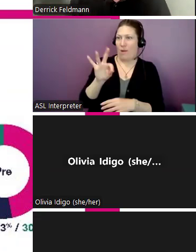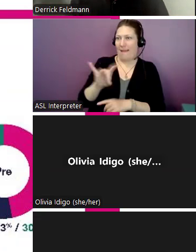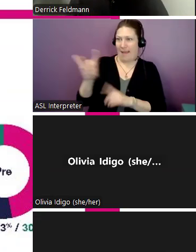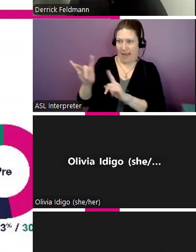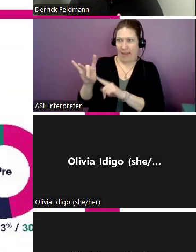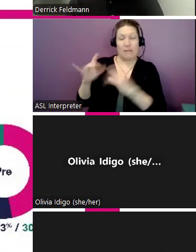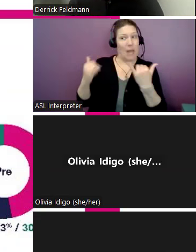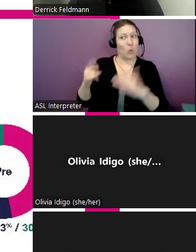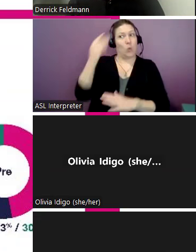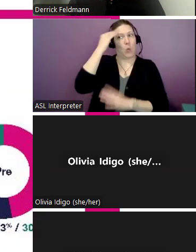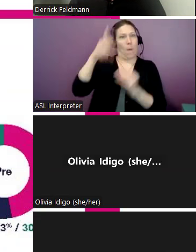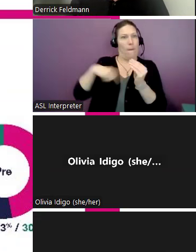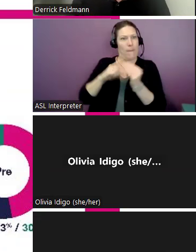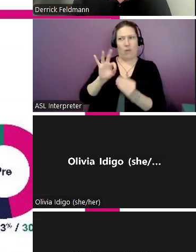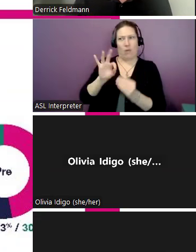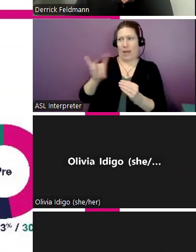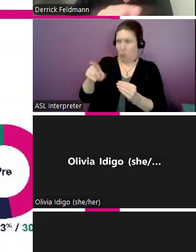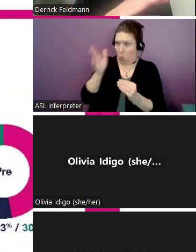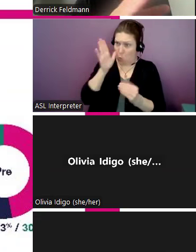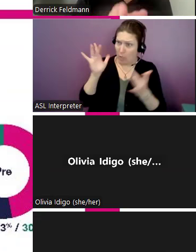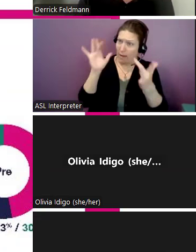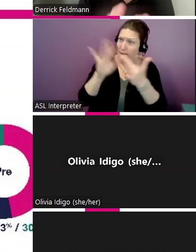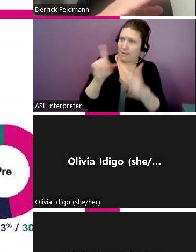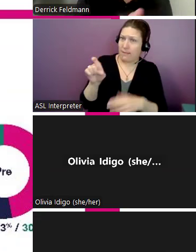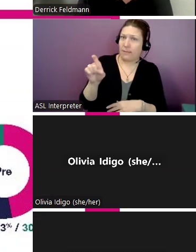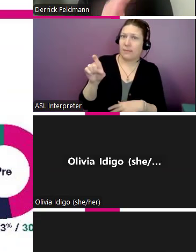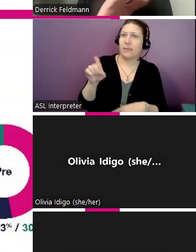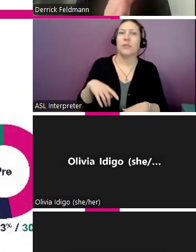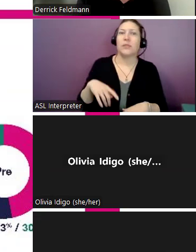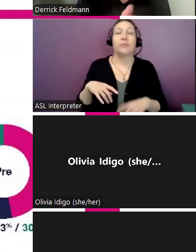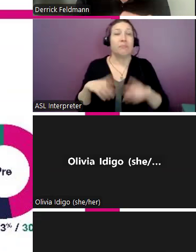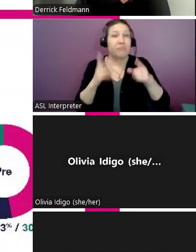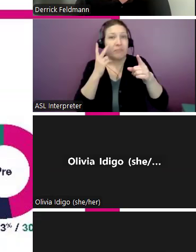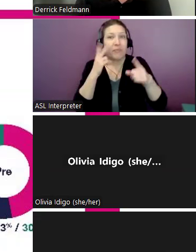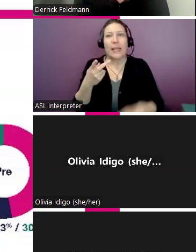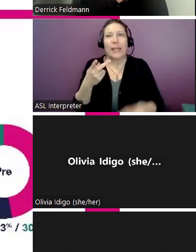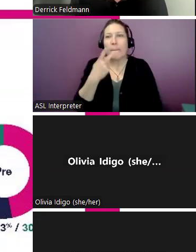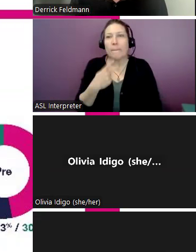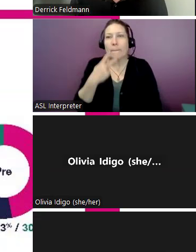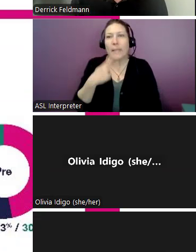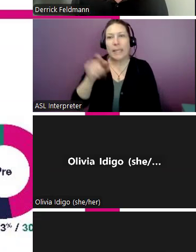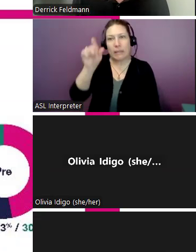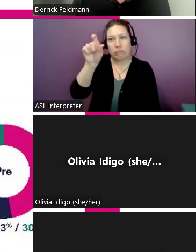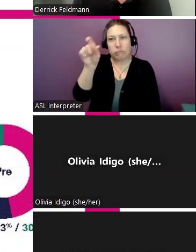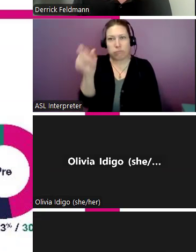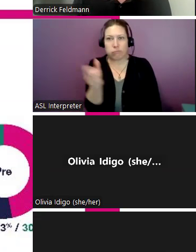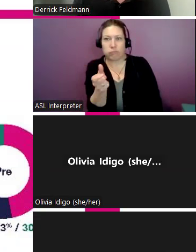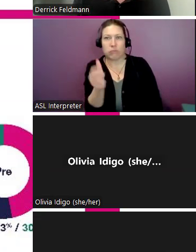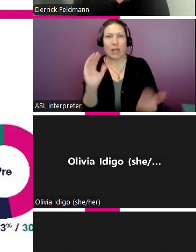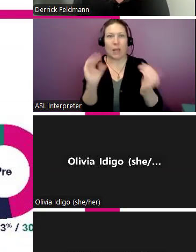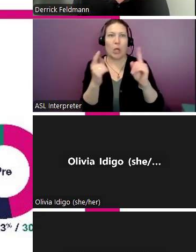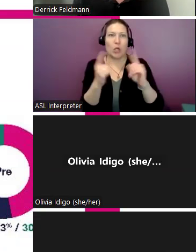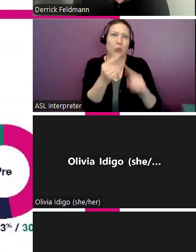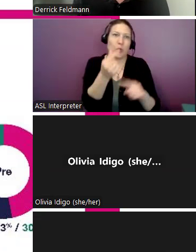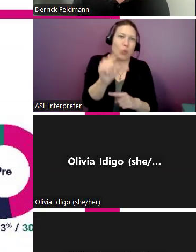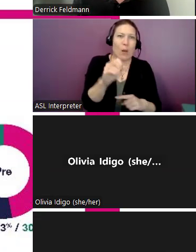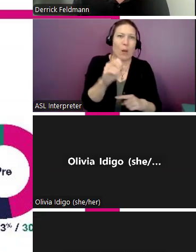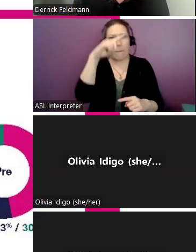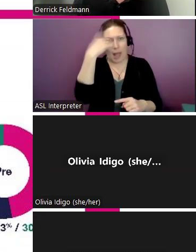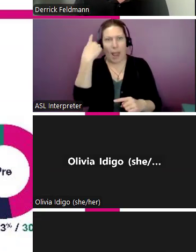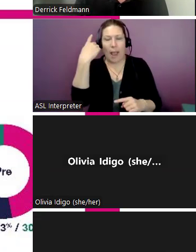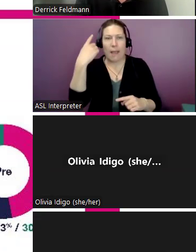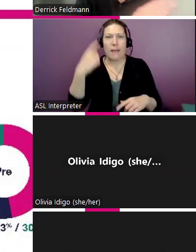yet. And you can see here, if you'll notice the pink bar, the versus the others in the circle.